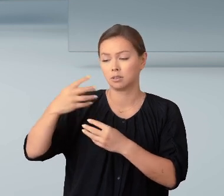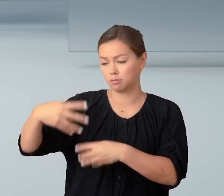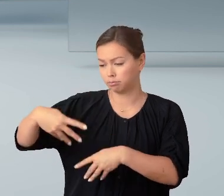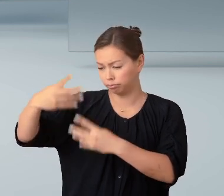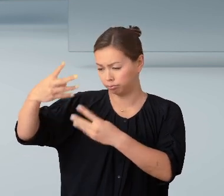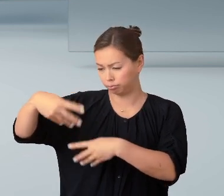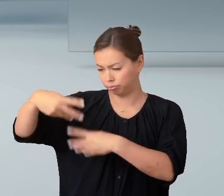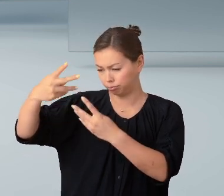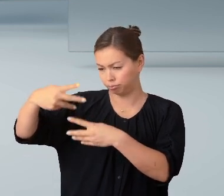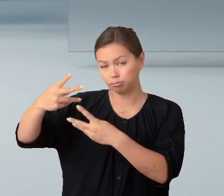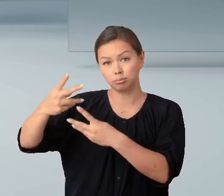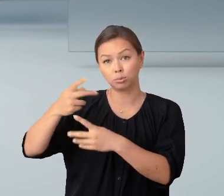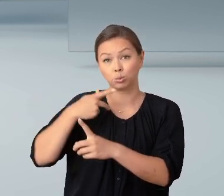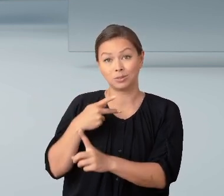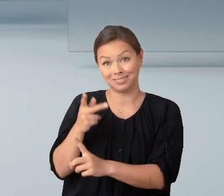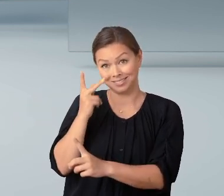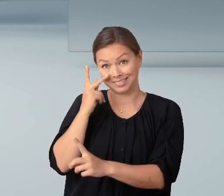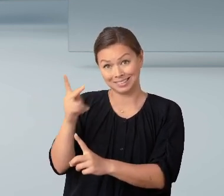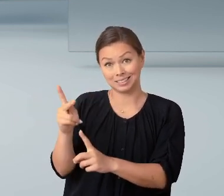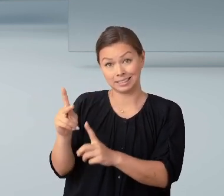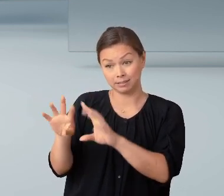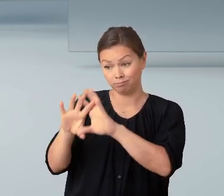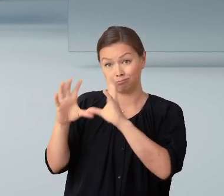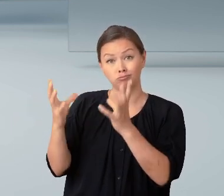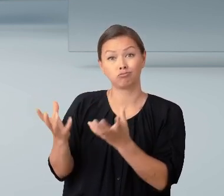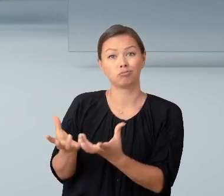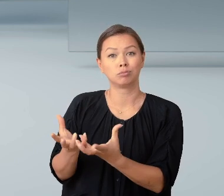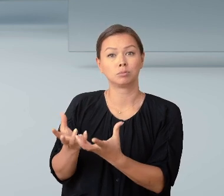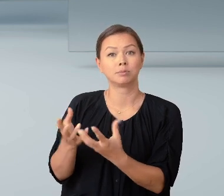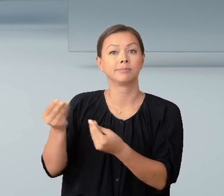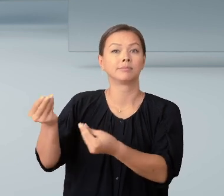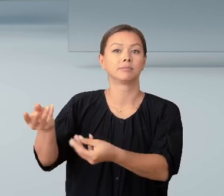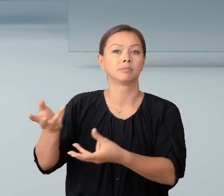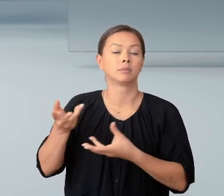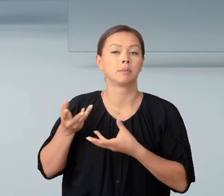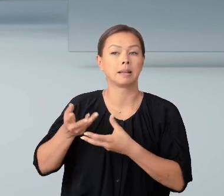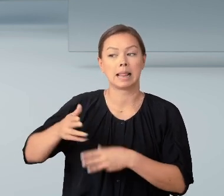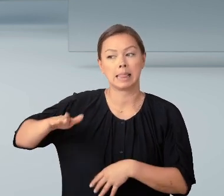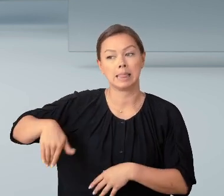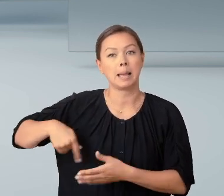you'll see here that Copilot and AI has provided a late payment